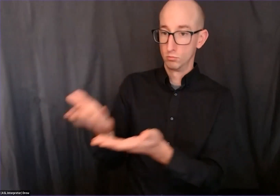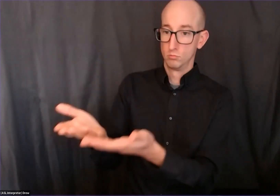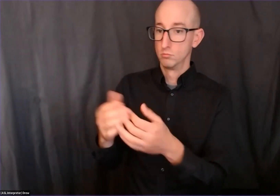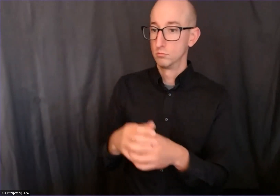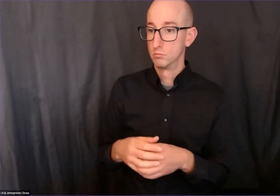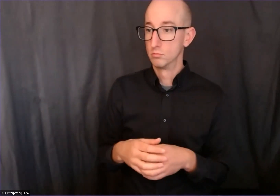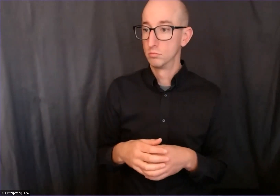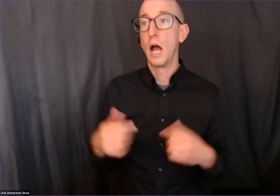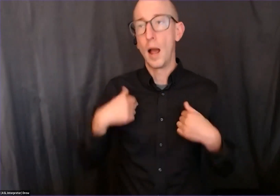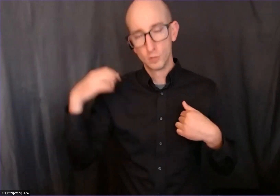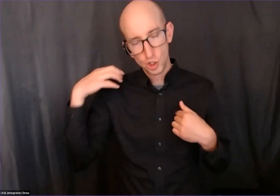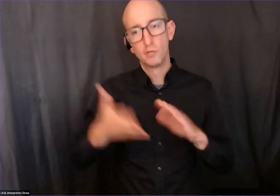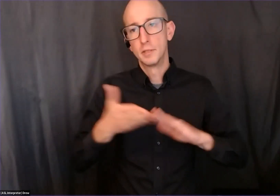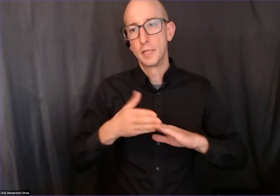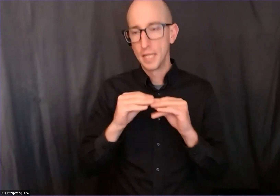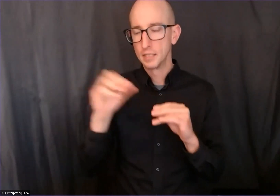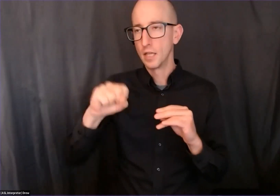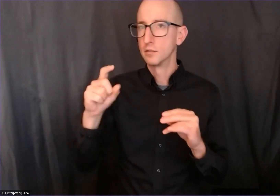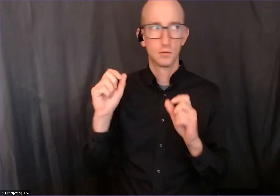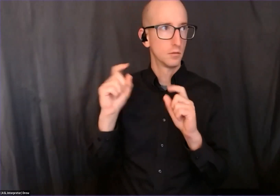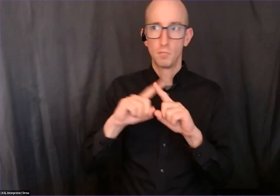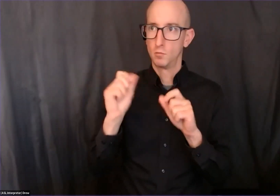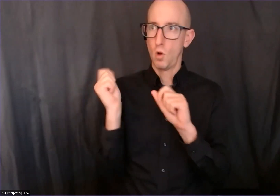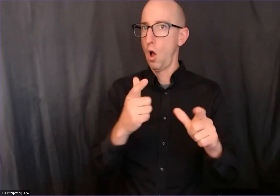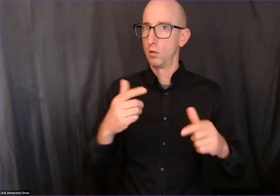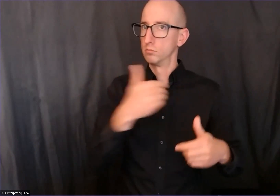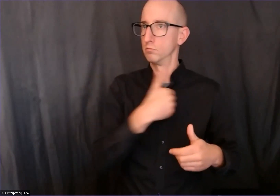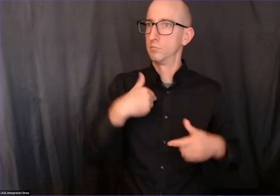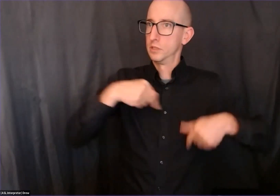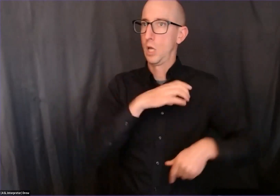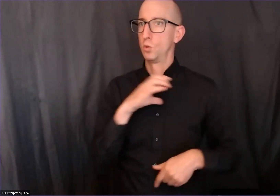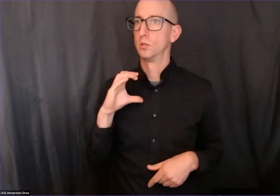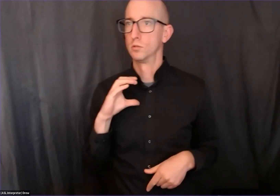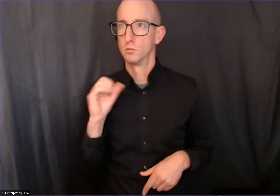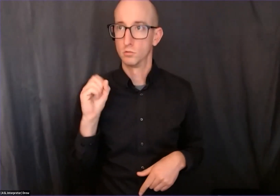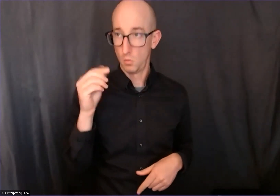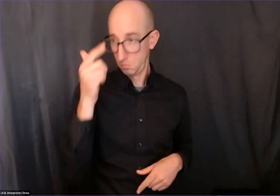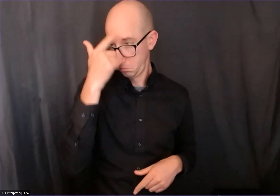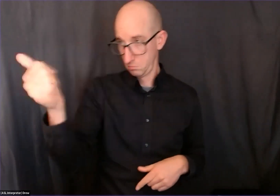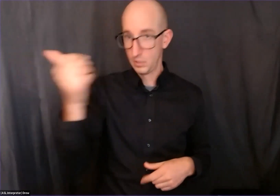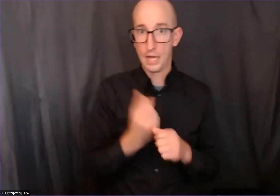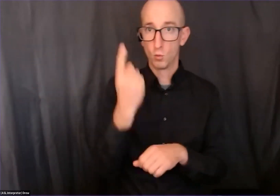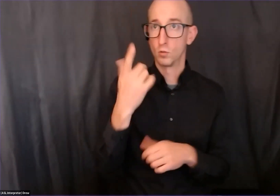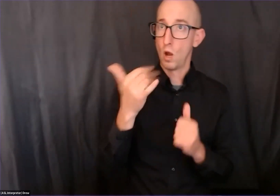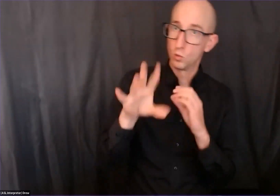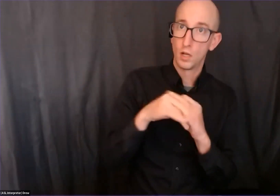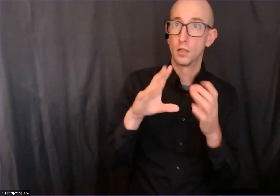infrastructure and other planning requirements for such ambitious projects. So these are all